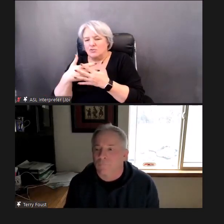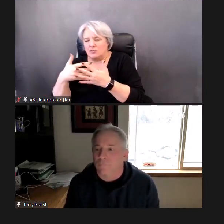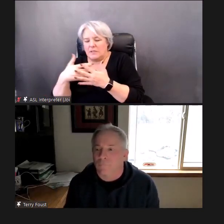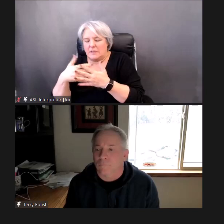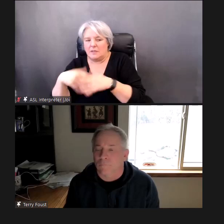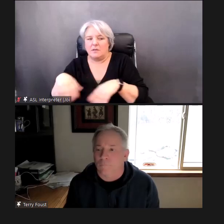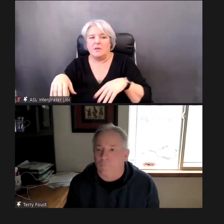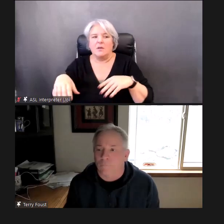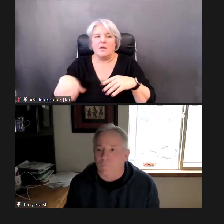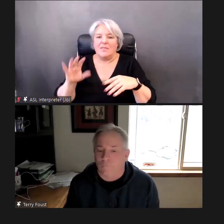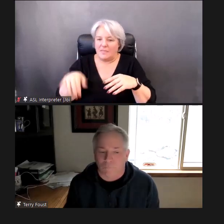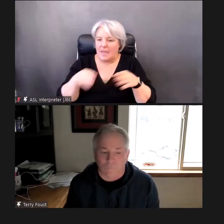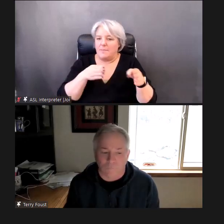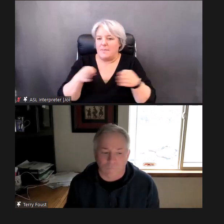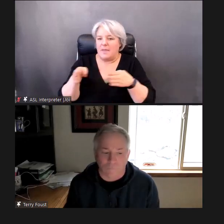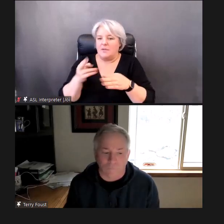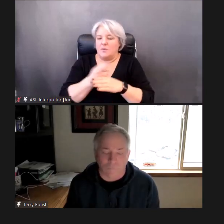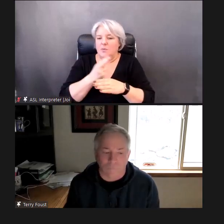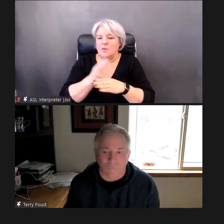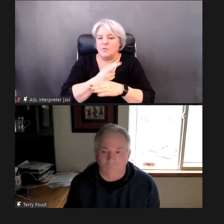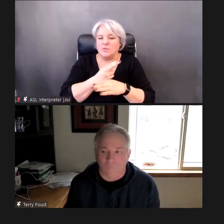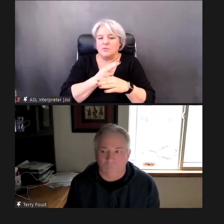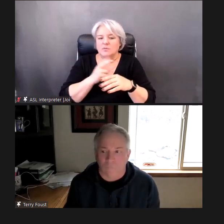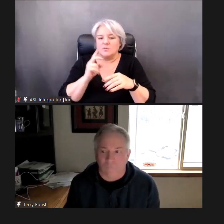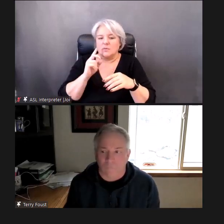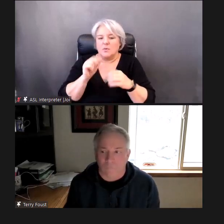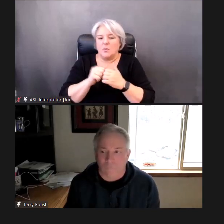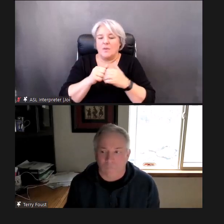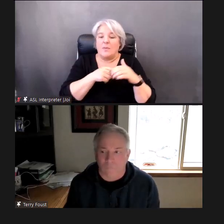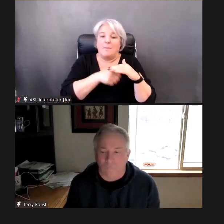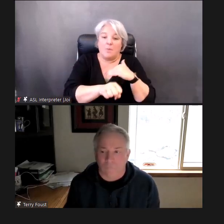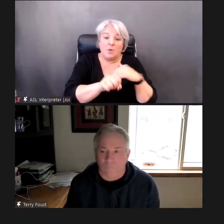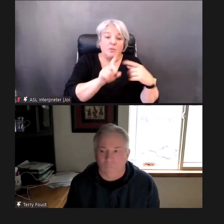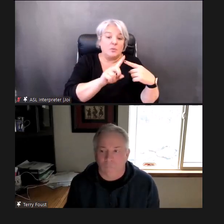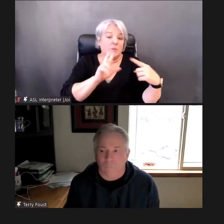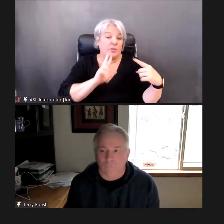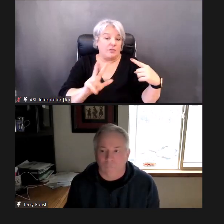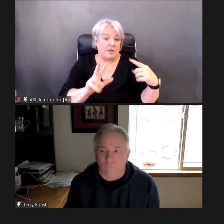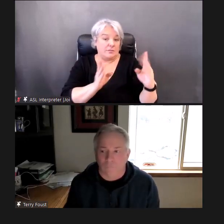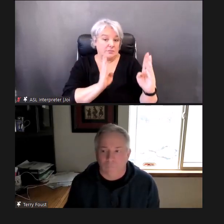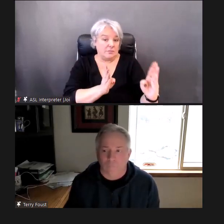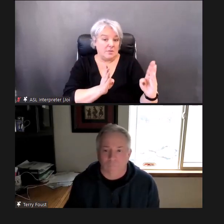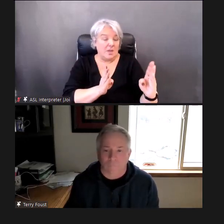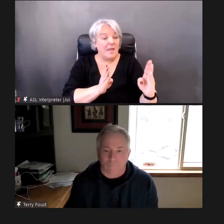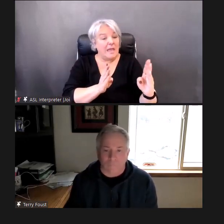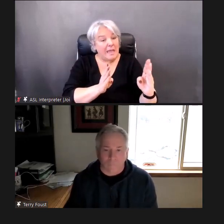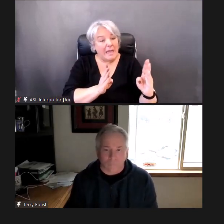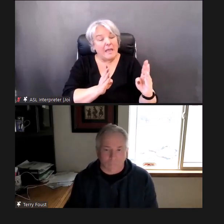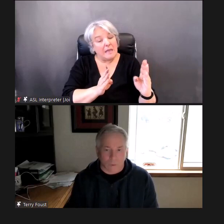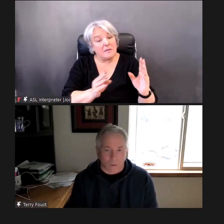the method used um with birth to threey